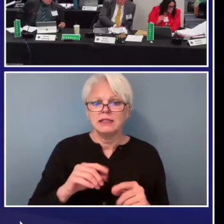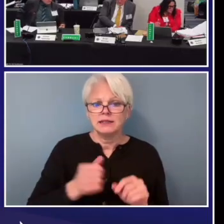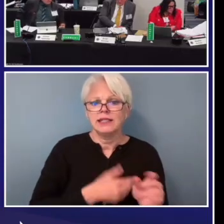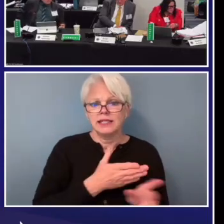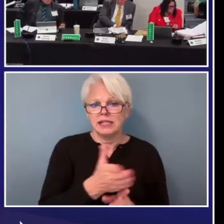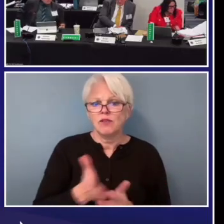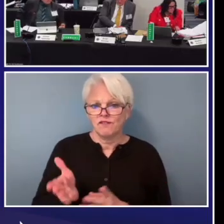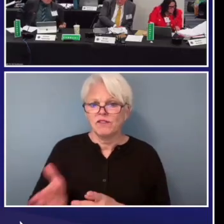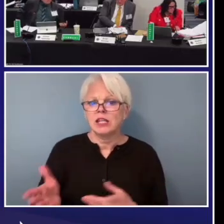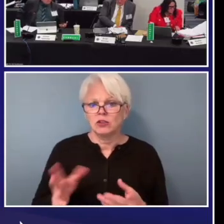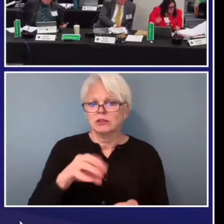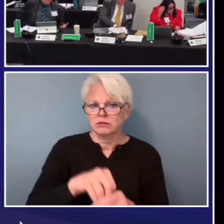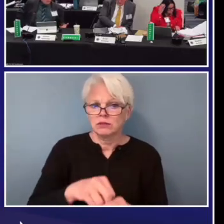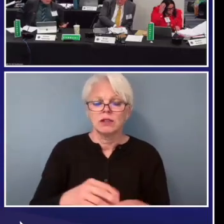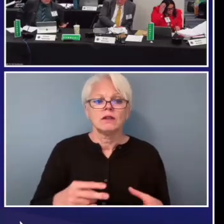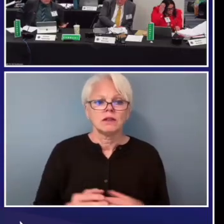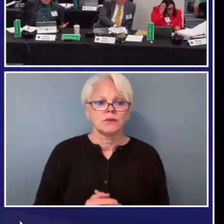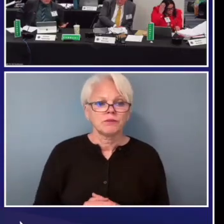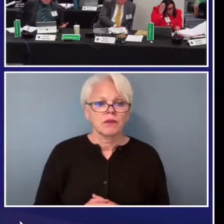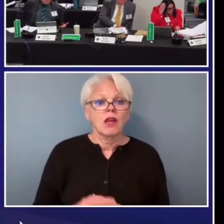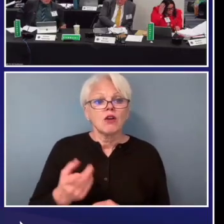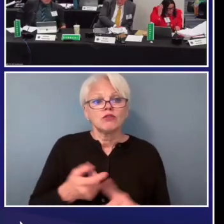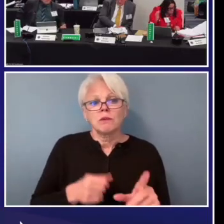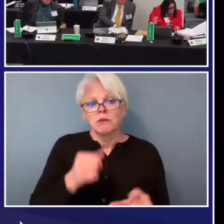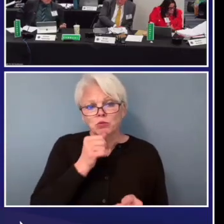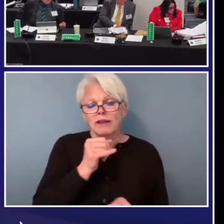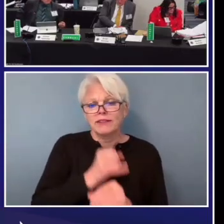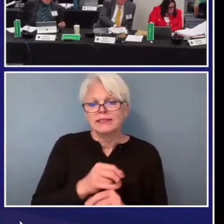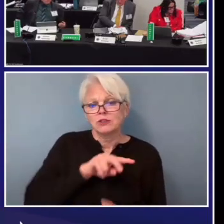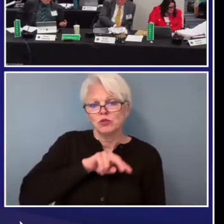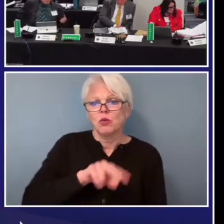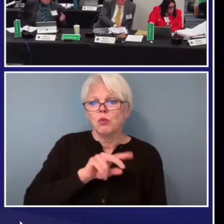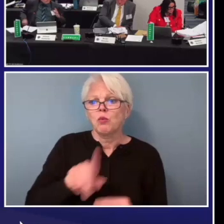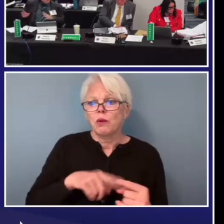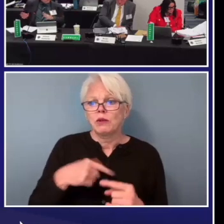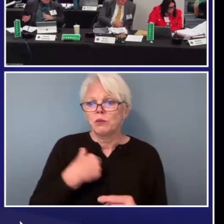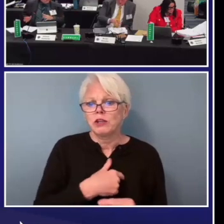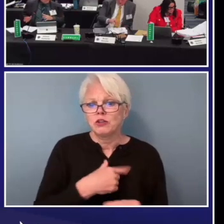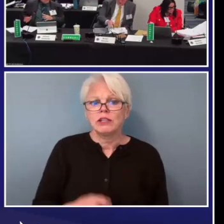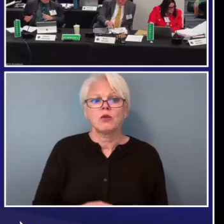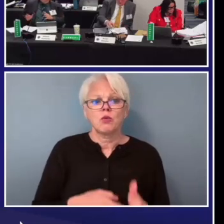I also think from a private institution standpoint, when we require an institute,